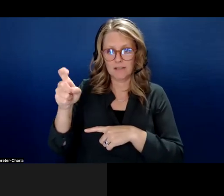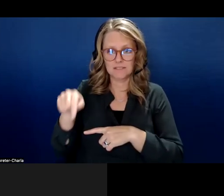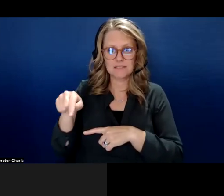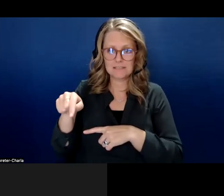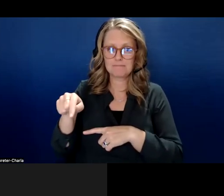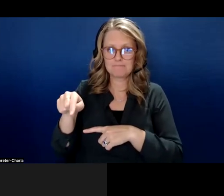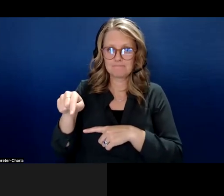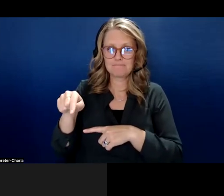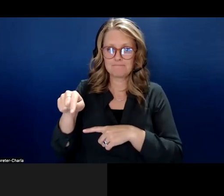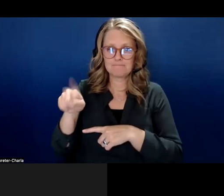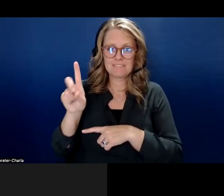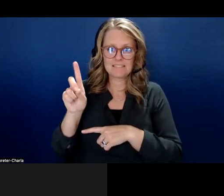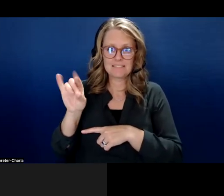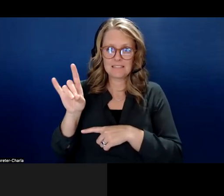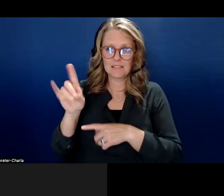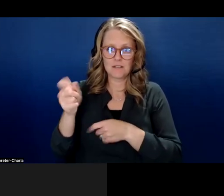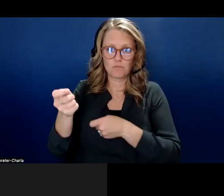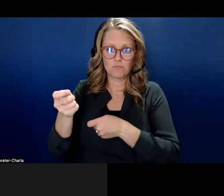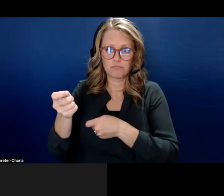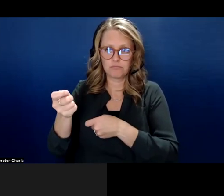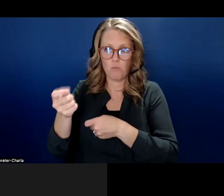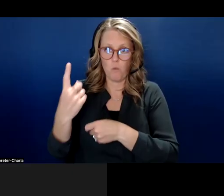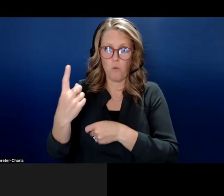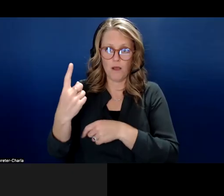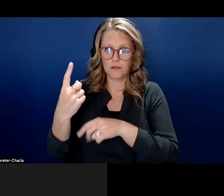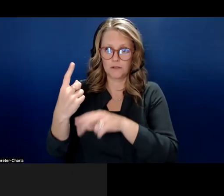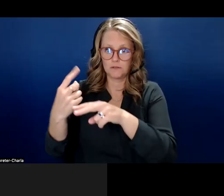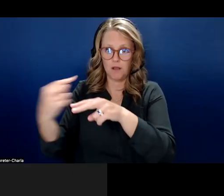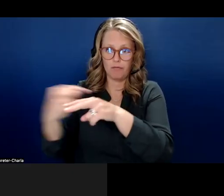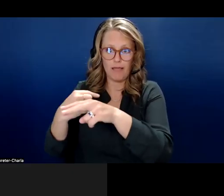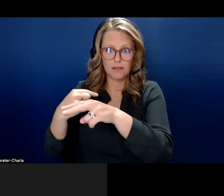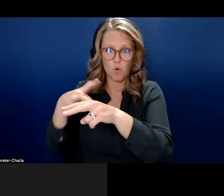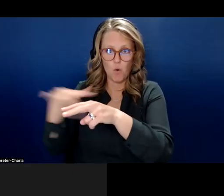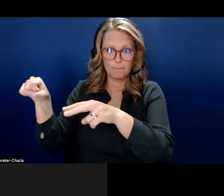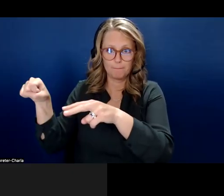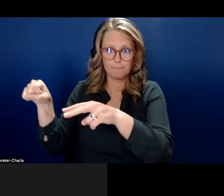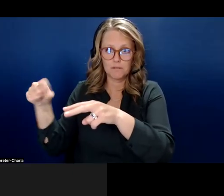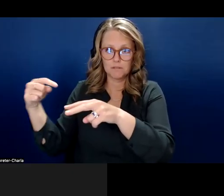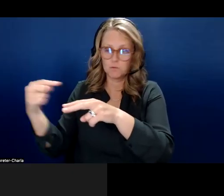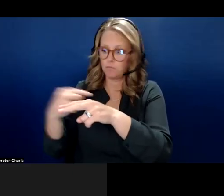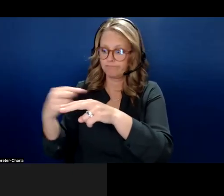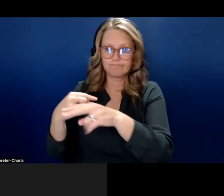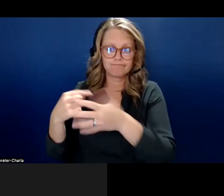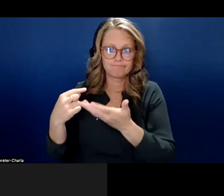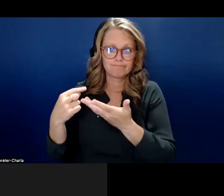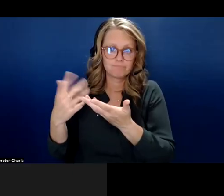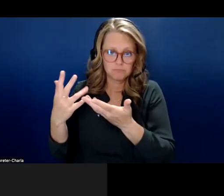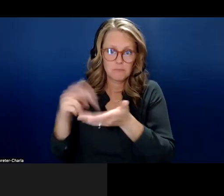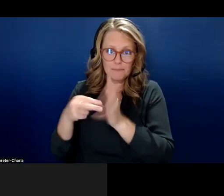a now permanent loss of traffic in one direction. And I think that has just made the whole thing.